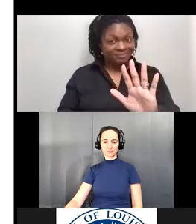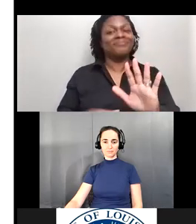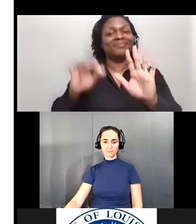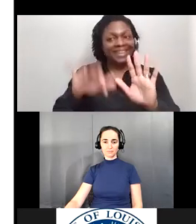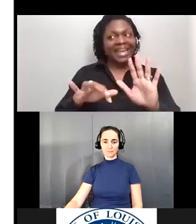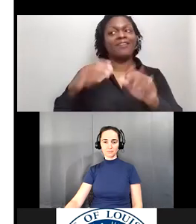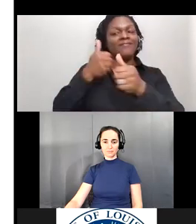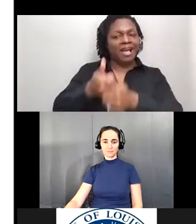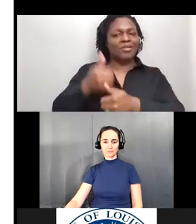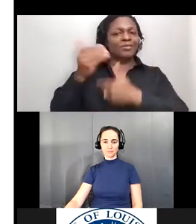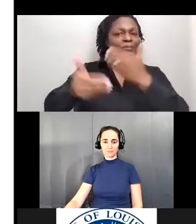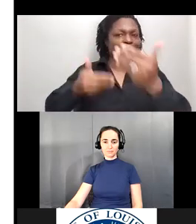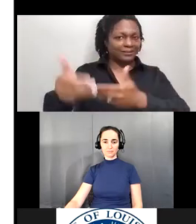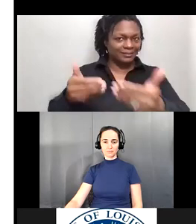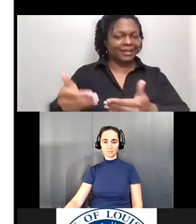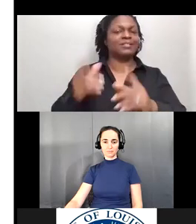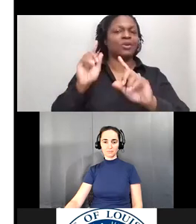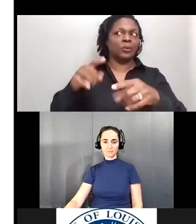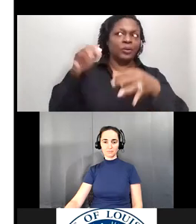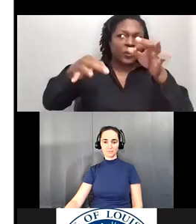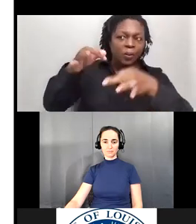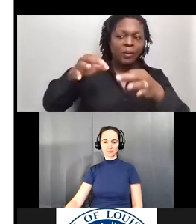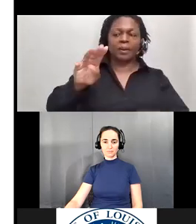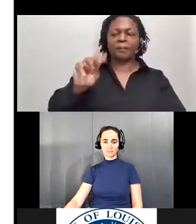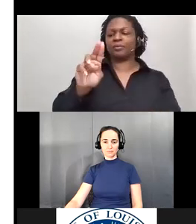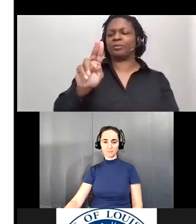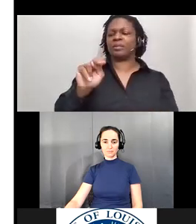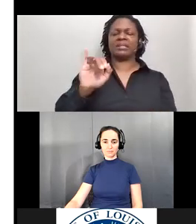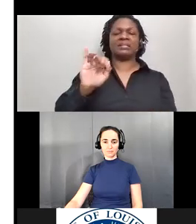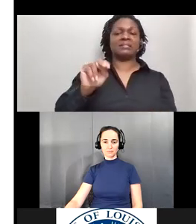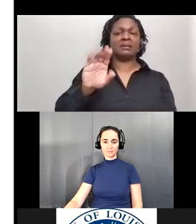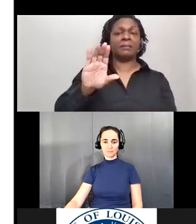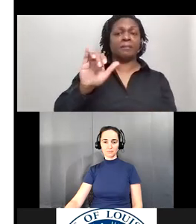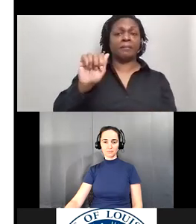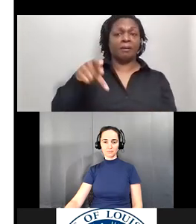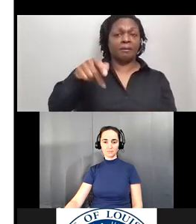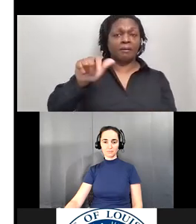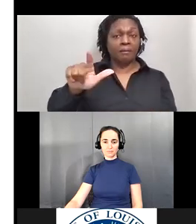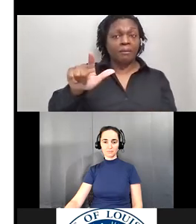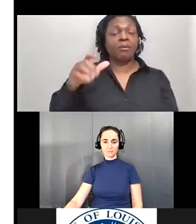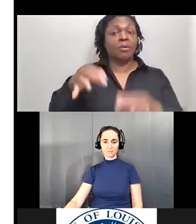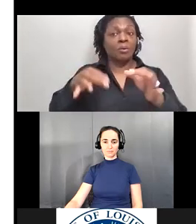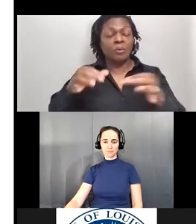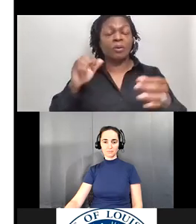you're going to go to a municipal court or a local court, and you need to bring a caregiver or a loved one. 15:59:27 Make sure that you understand the